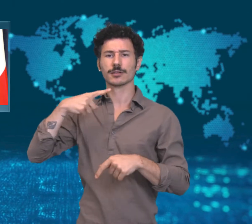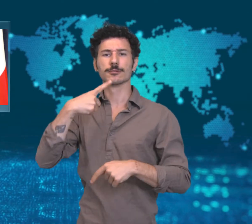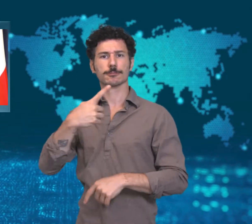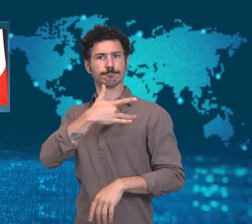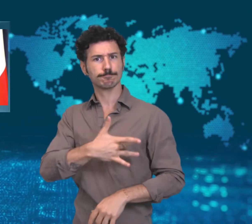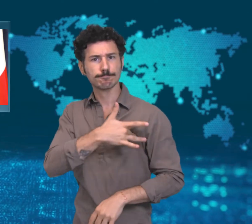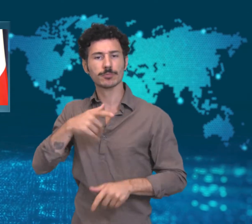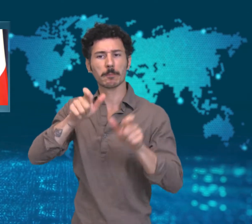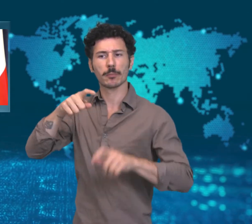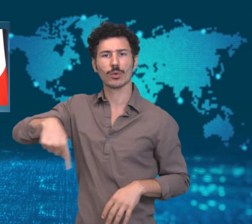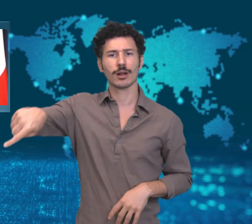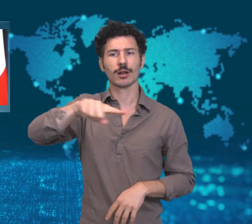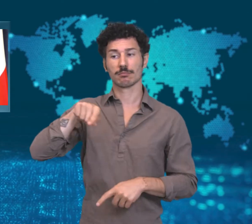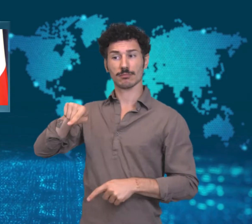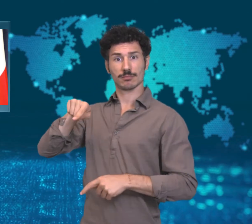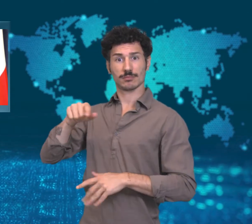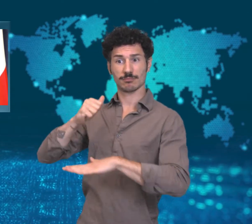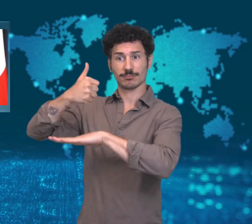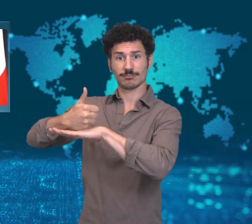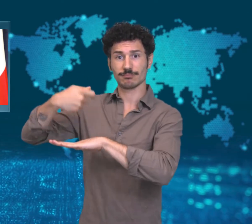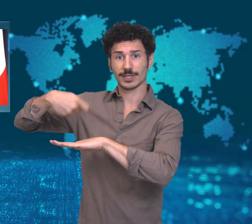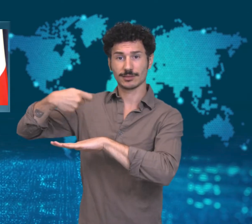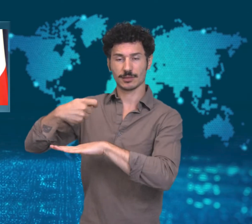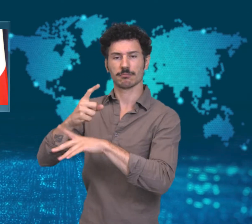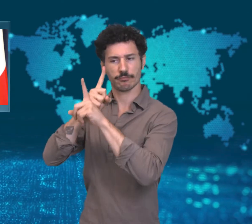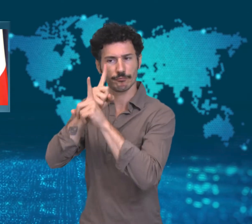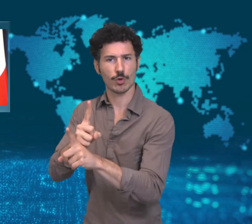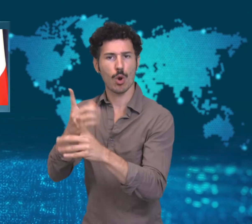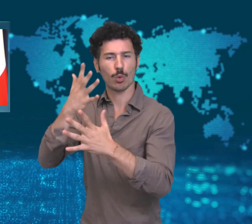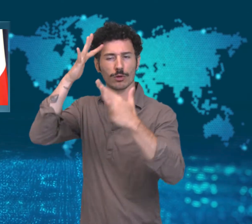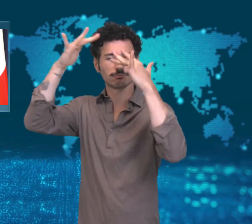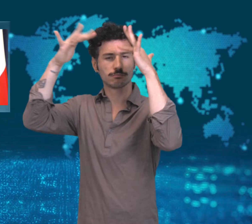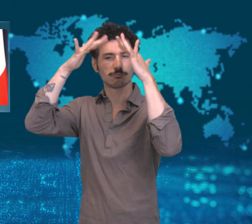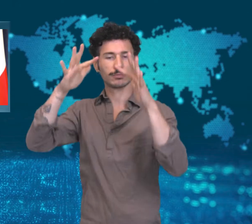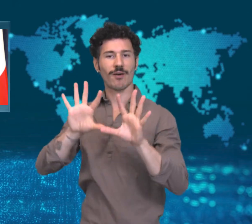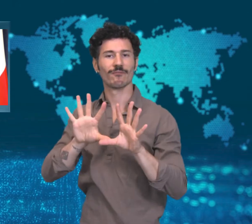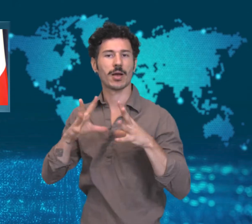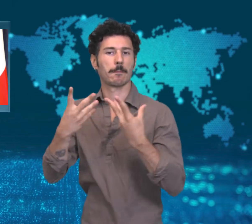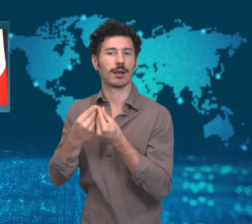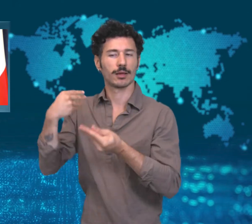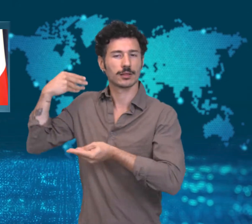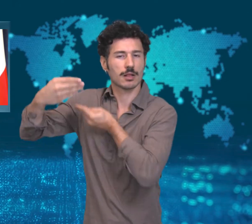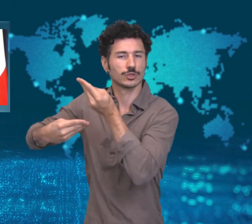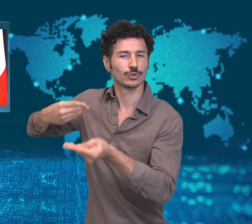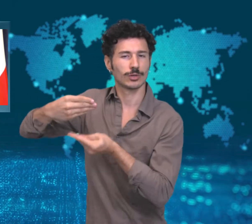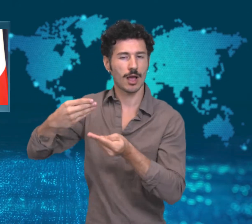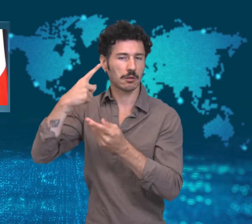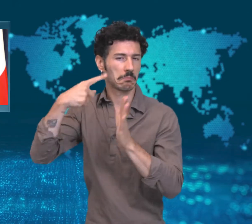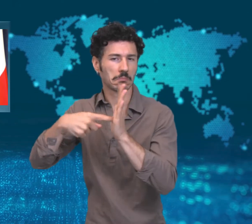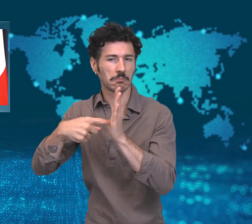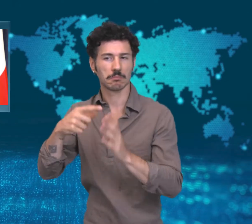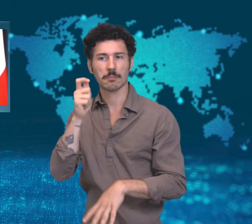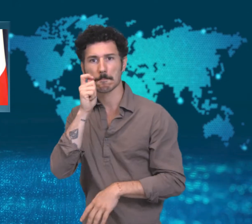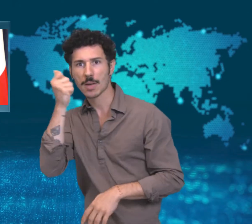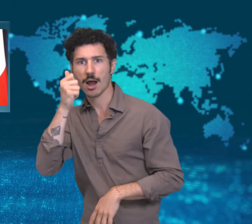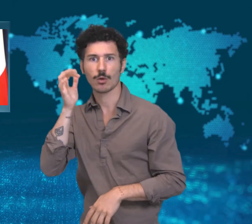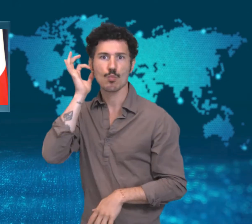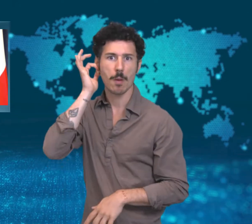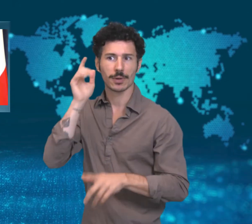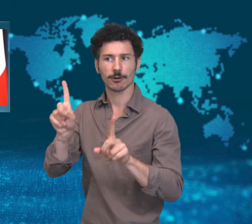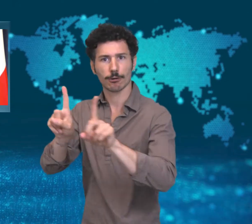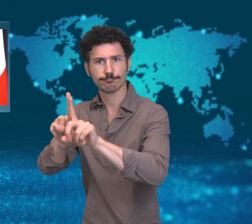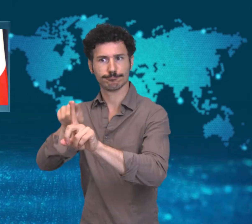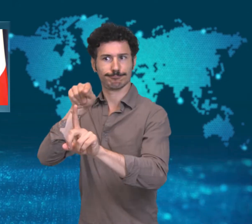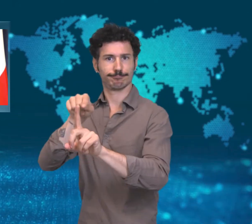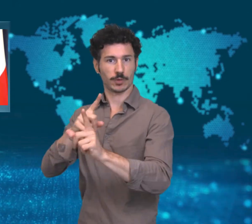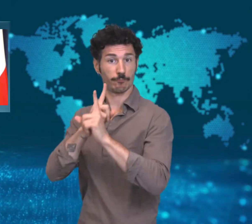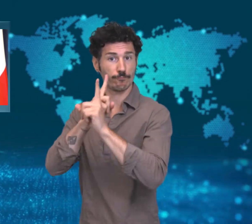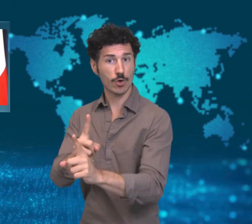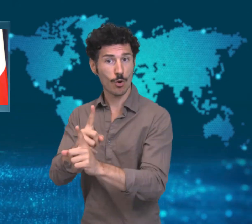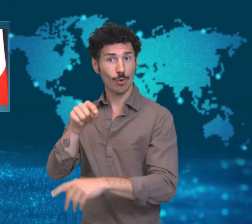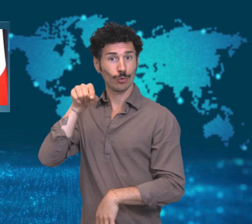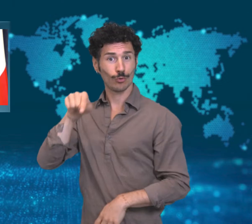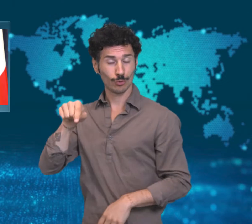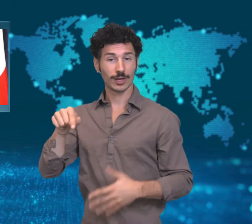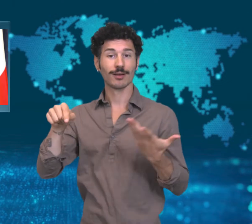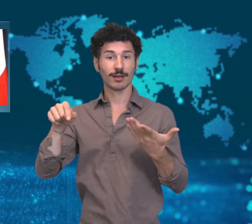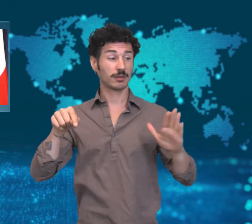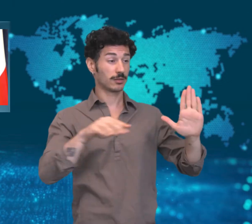The President promised to promote traditional family values during the recent election,